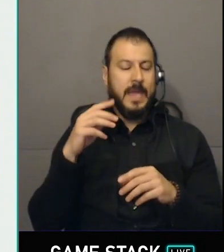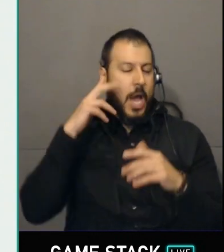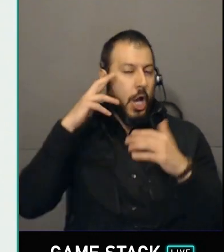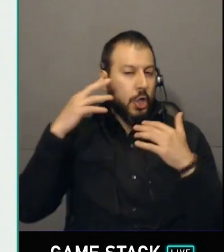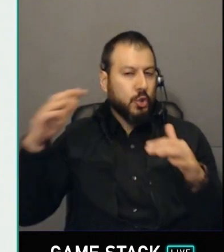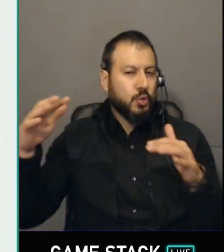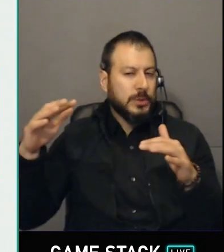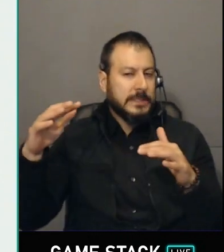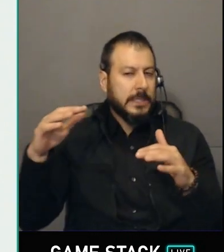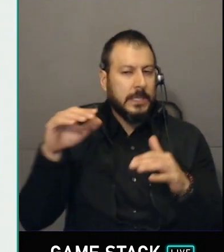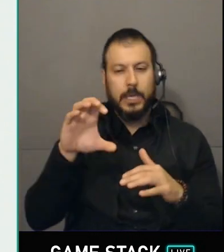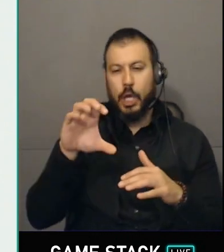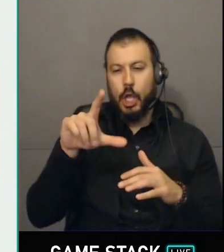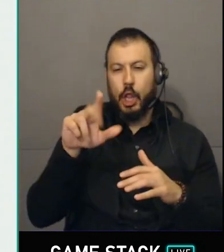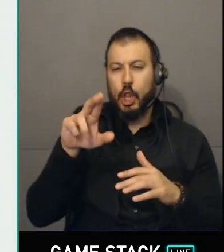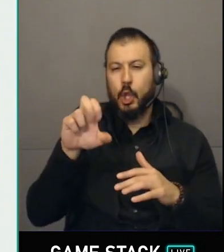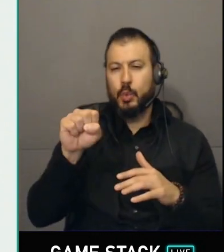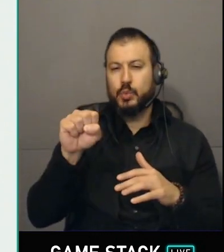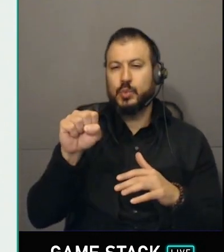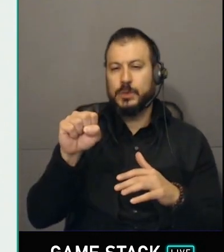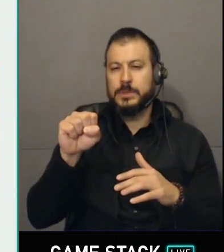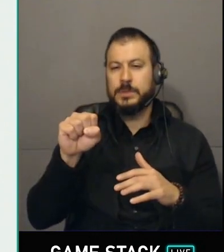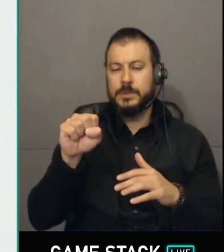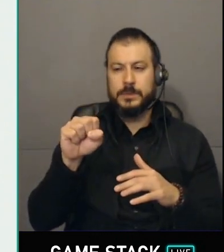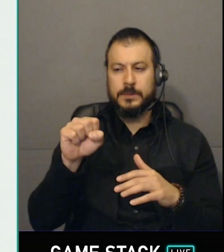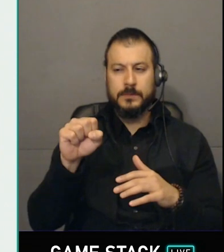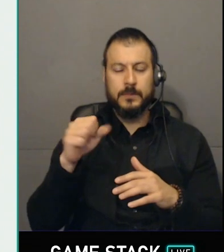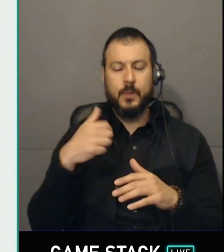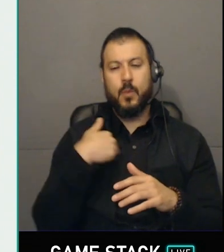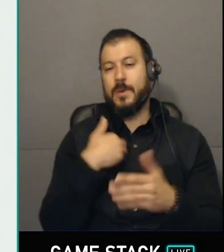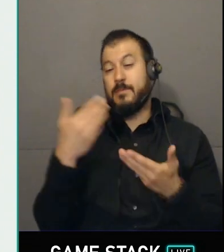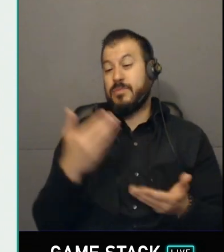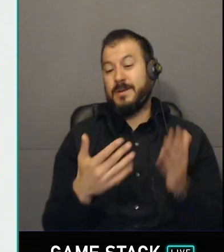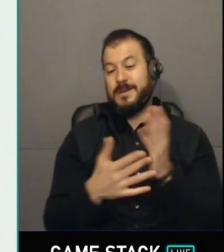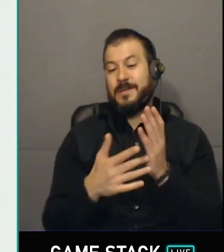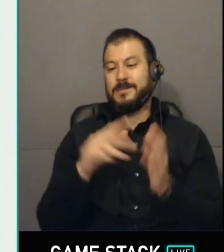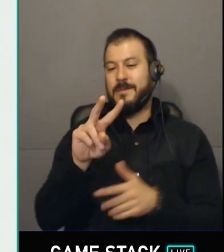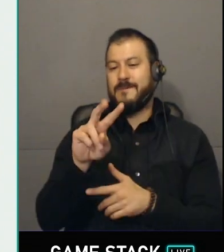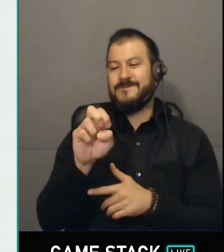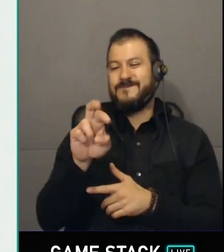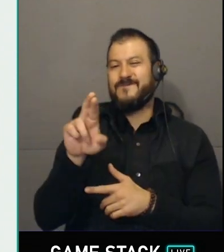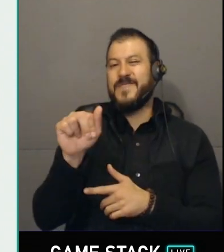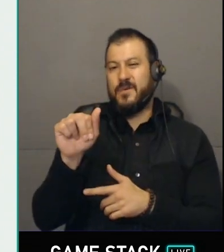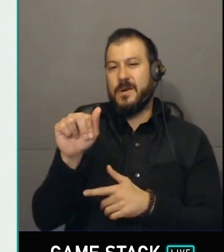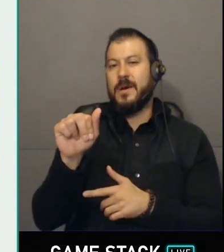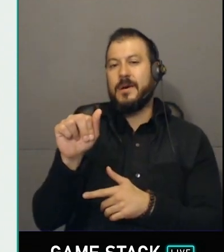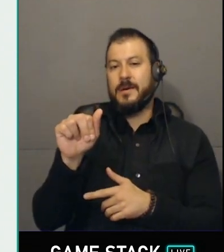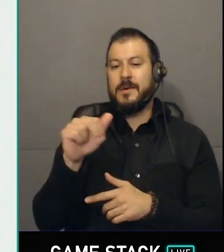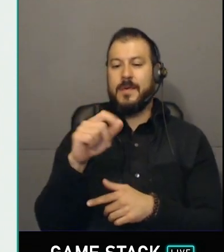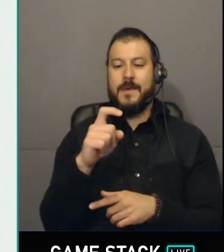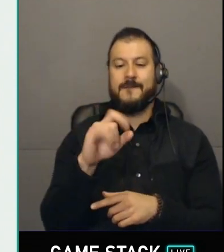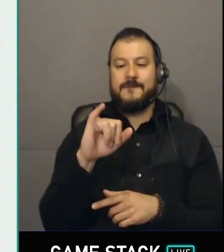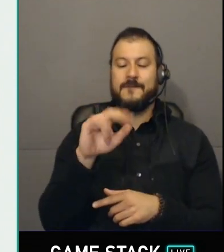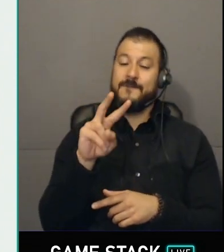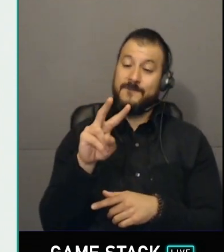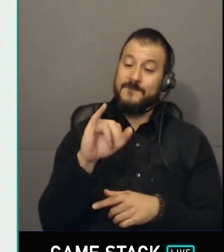game. We brought a technology called VERA which stands for Voxel Engine for Real-time Acoustics,